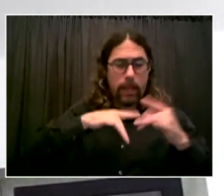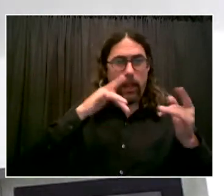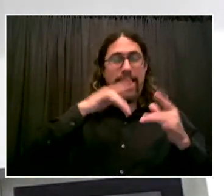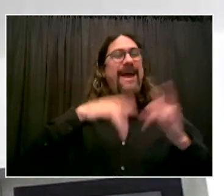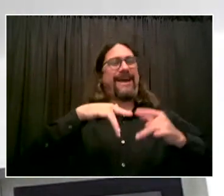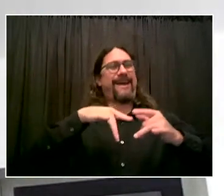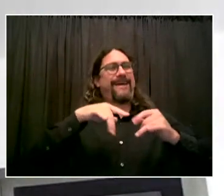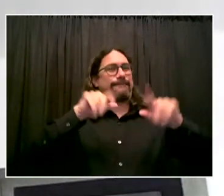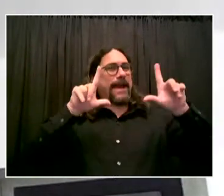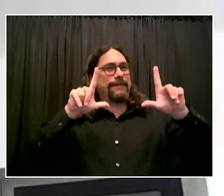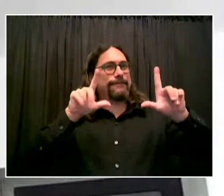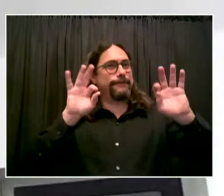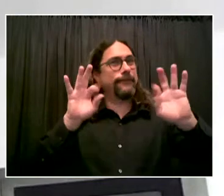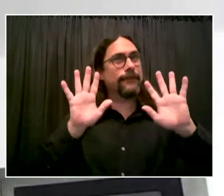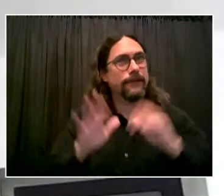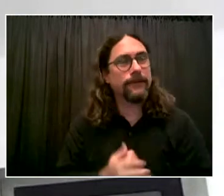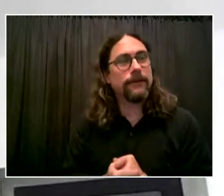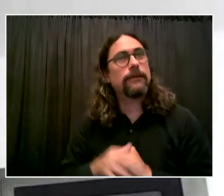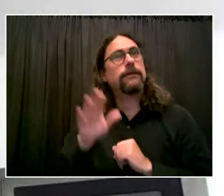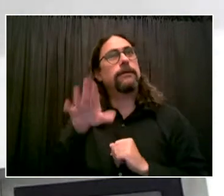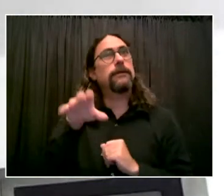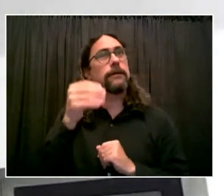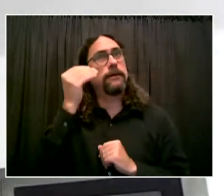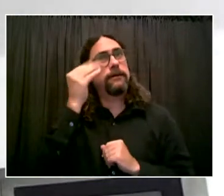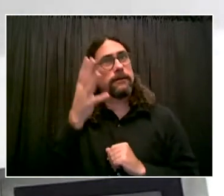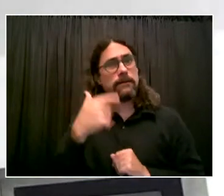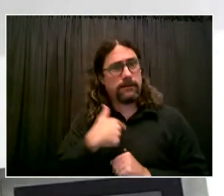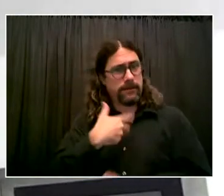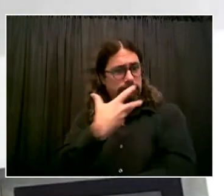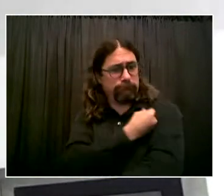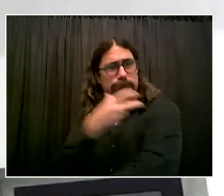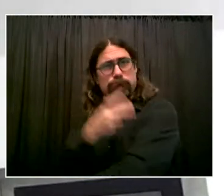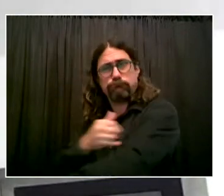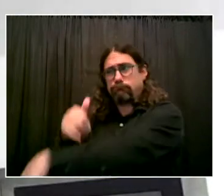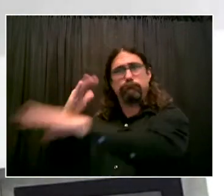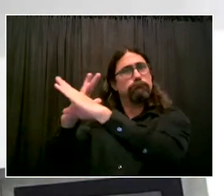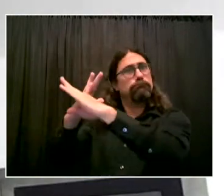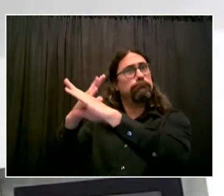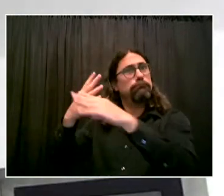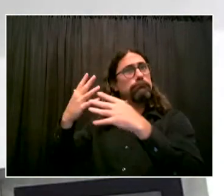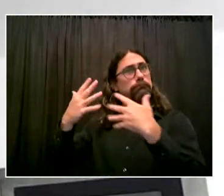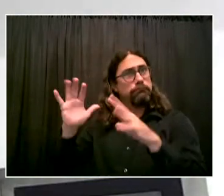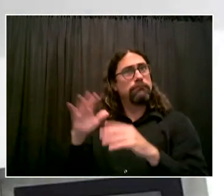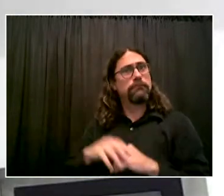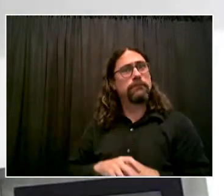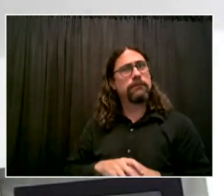MASK VEEN THOUGH I'M FULLY VACCINATED.